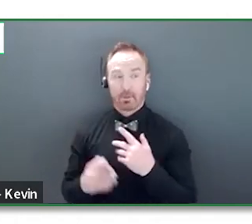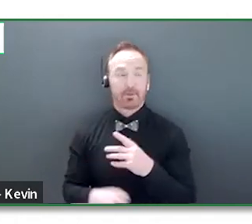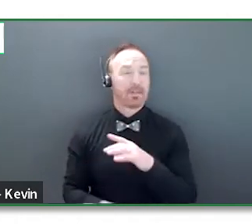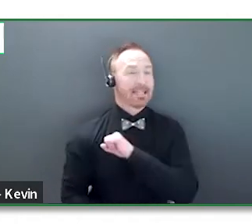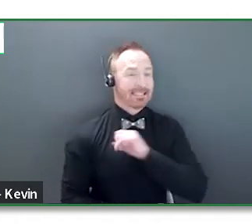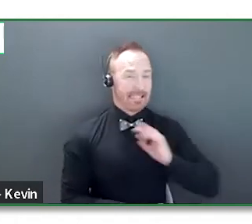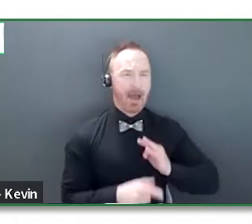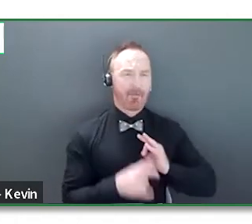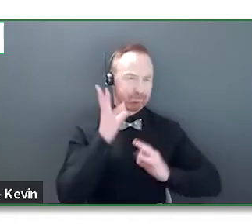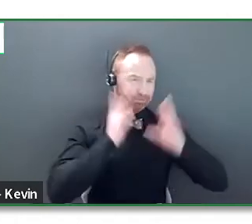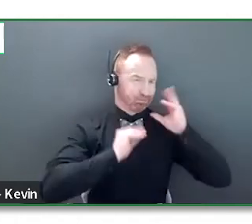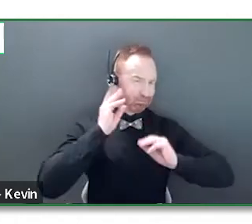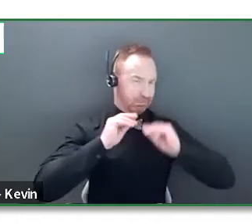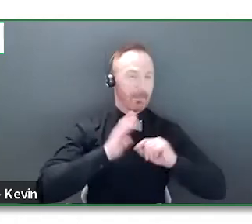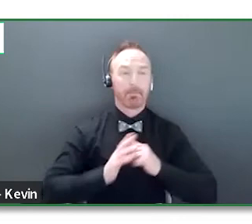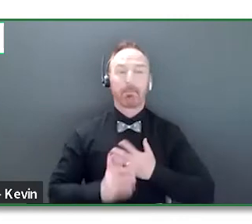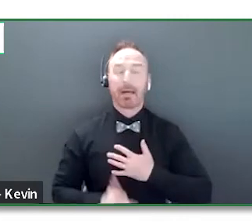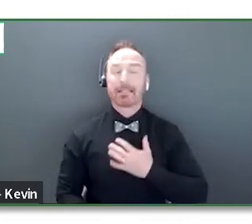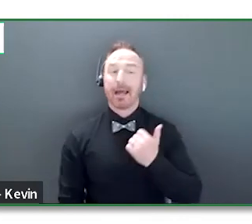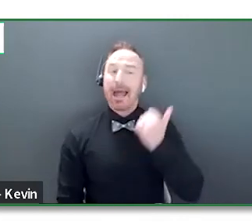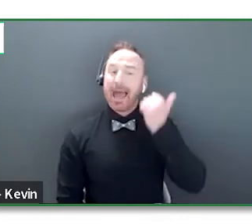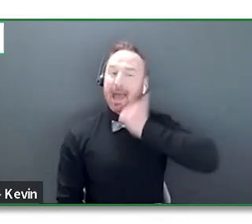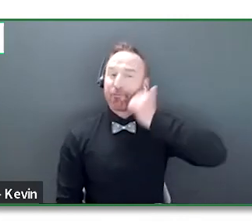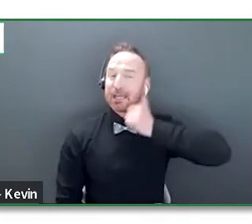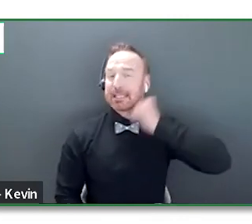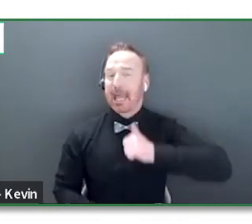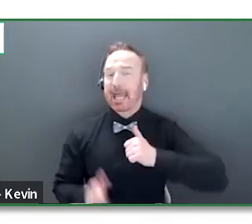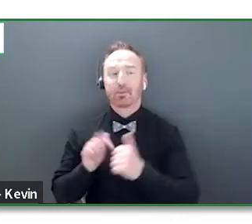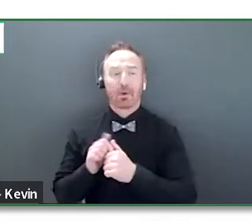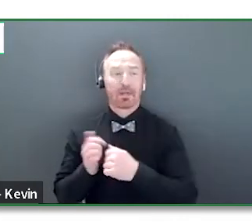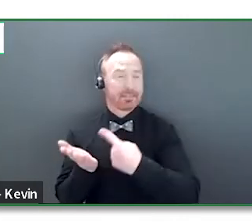conversation or providing information and then we're working towards providing.